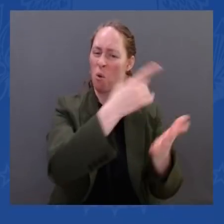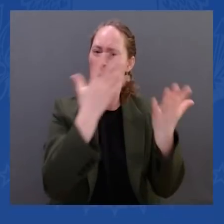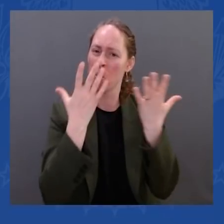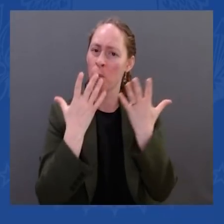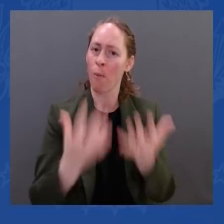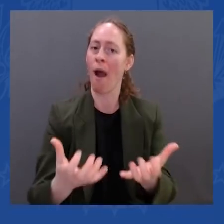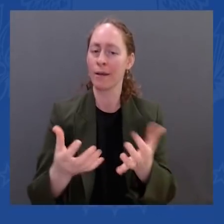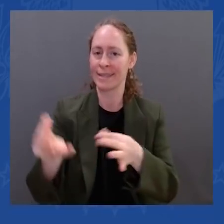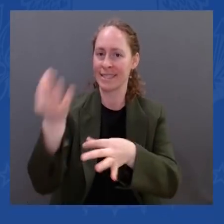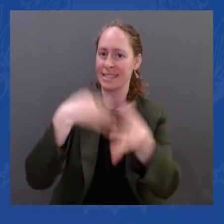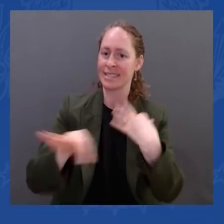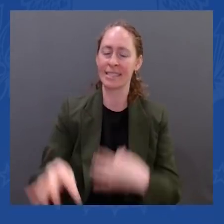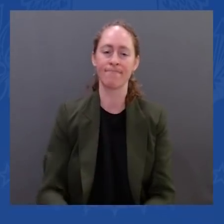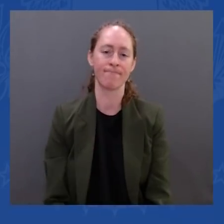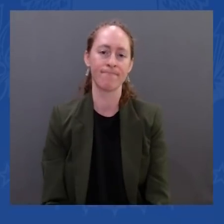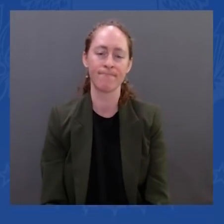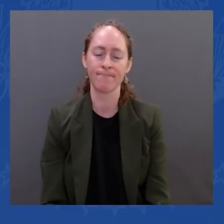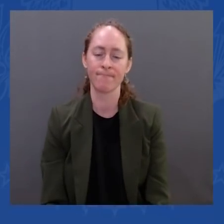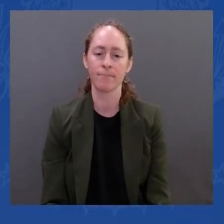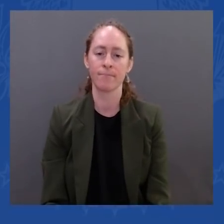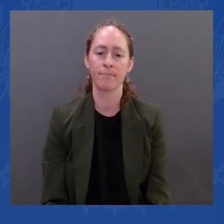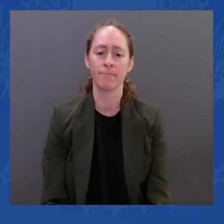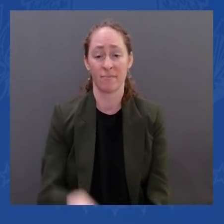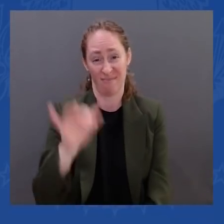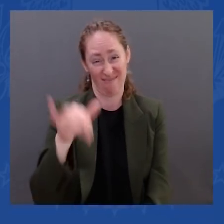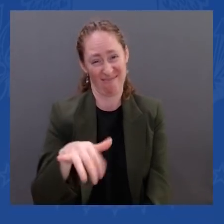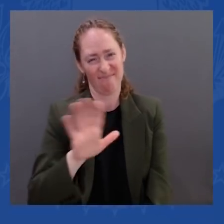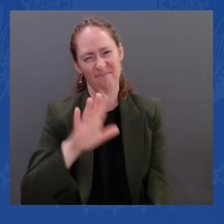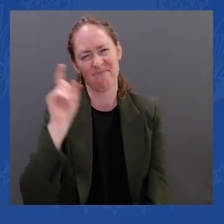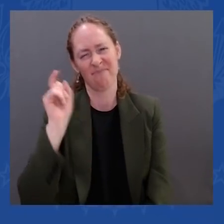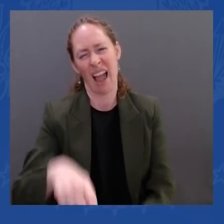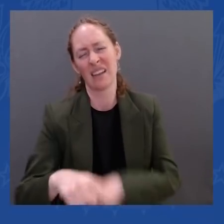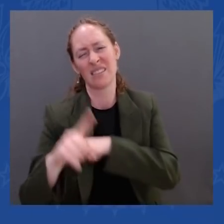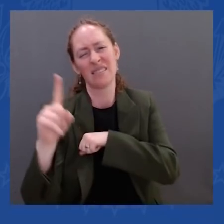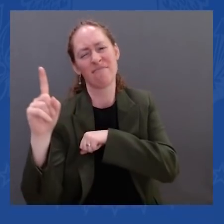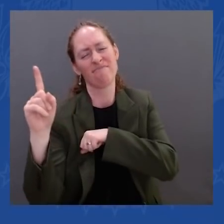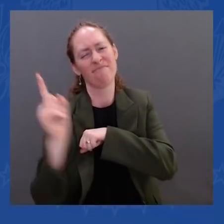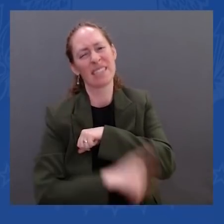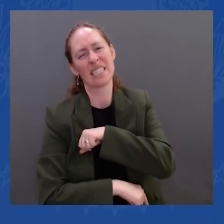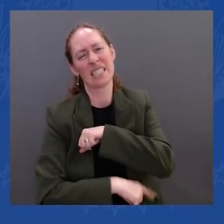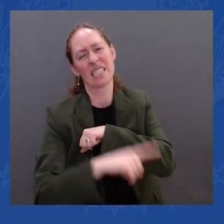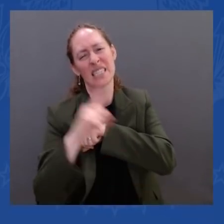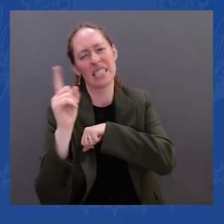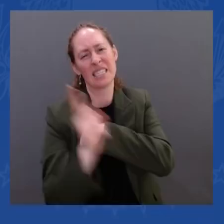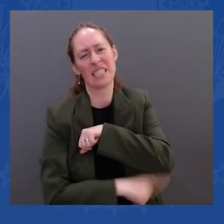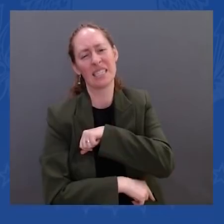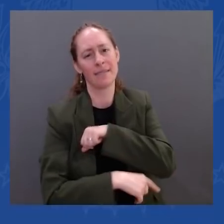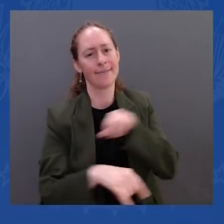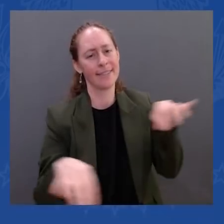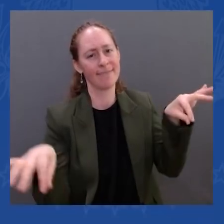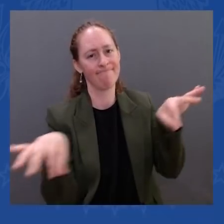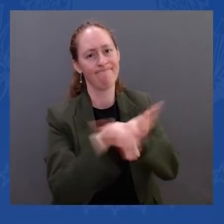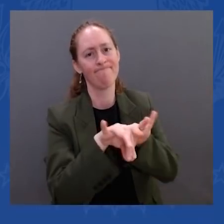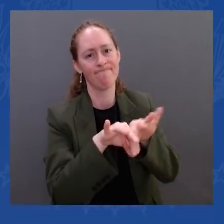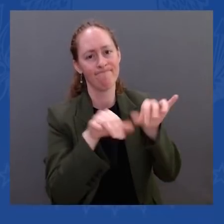it's not just about Ukraine: If, in fact, after all he's done there's a rapprochement met between China --